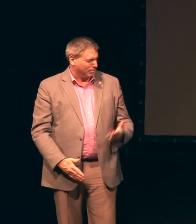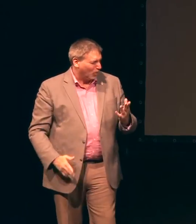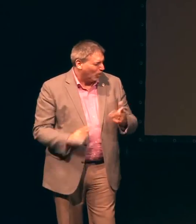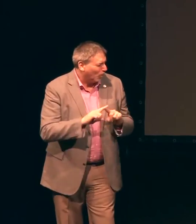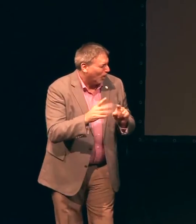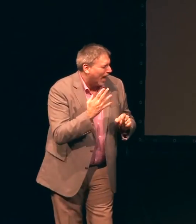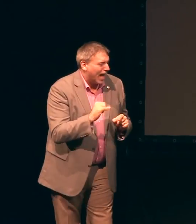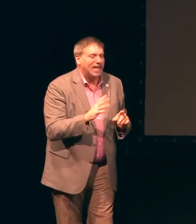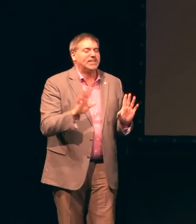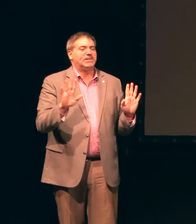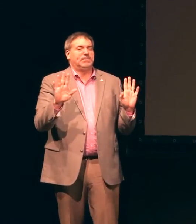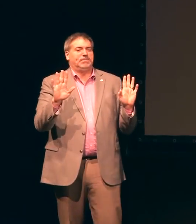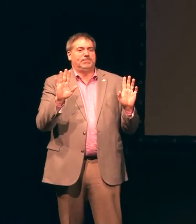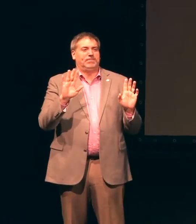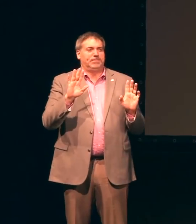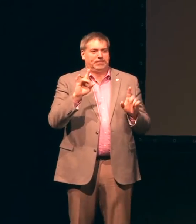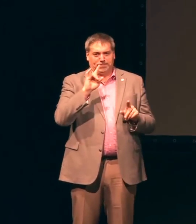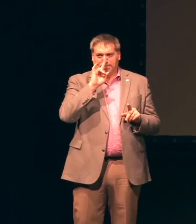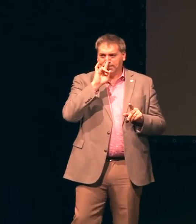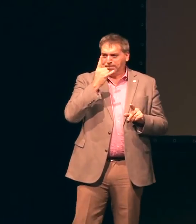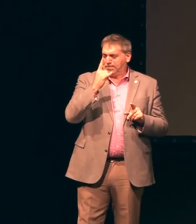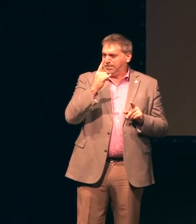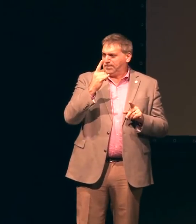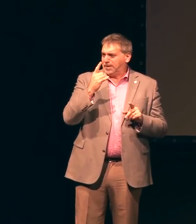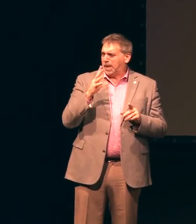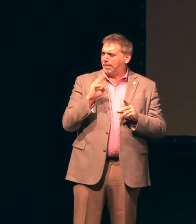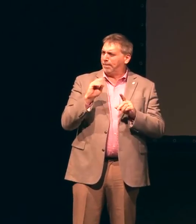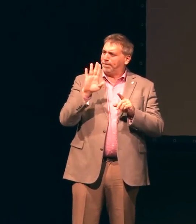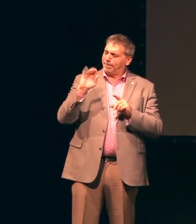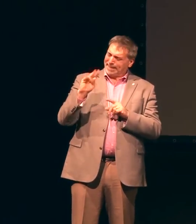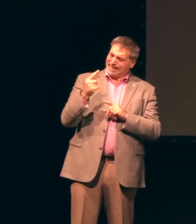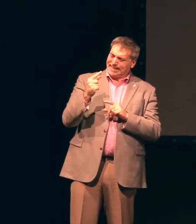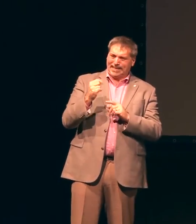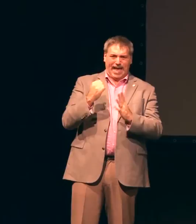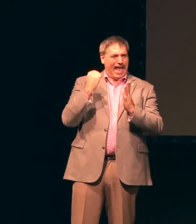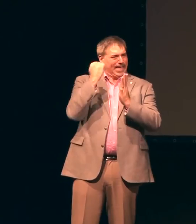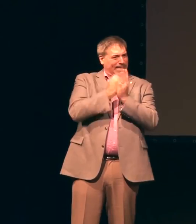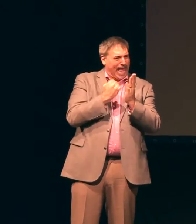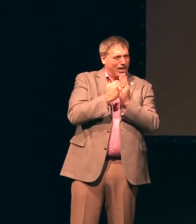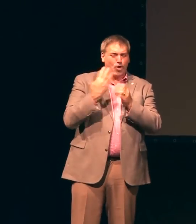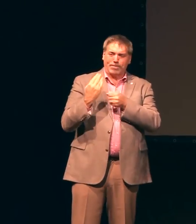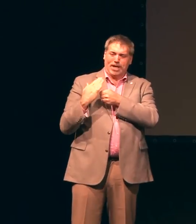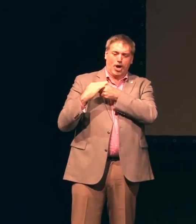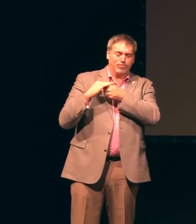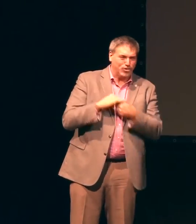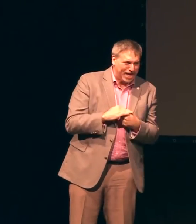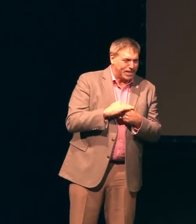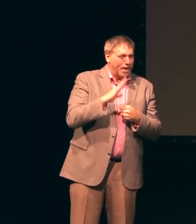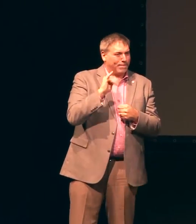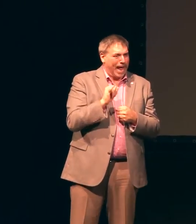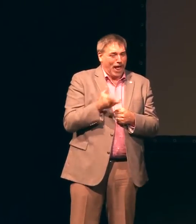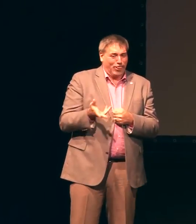don't want to. Why wouldn't they was my question. They're tired of being attacked